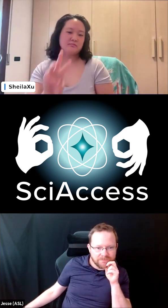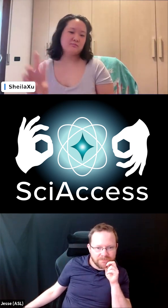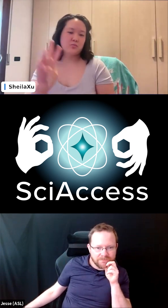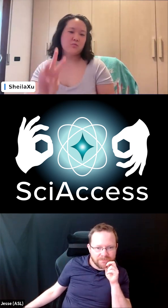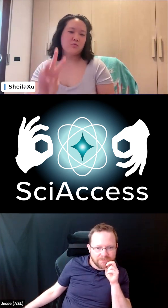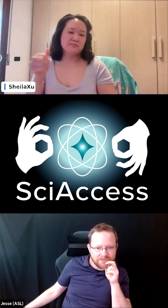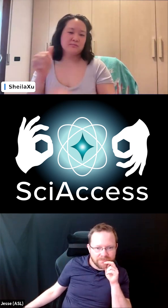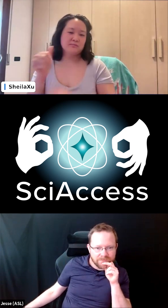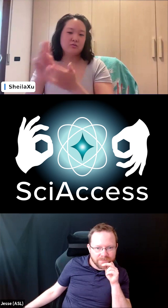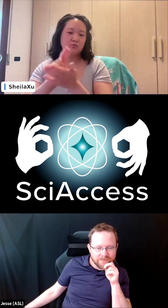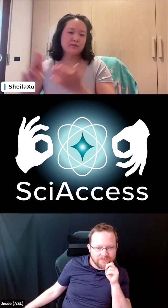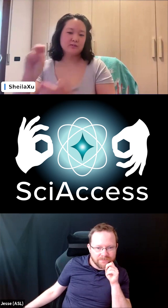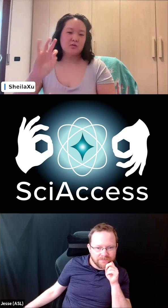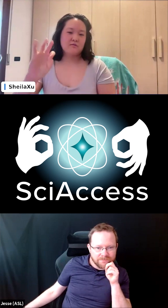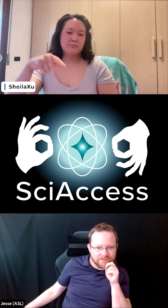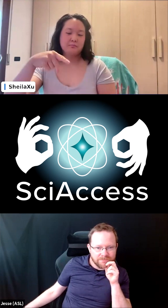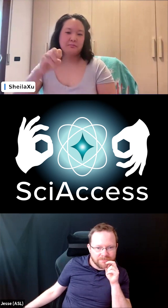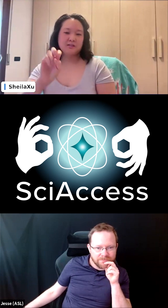That is under the University of Pennsylvania.